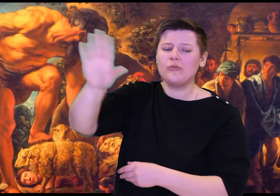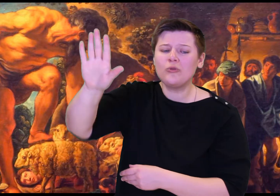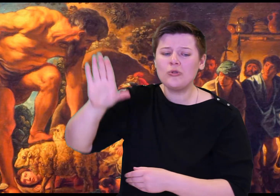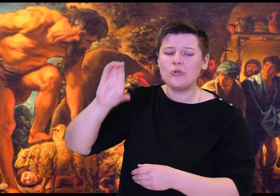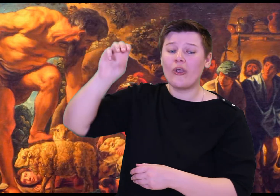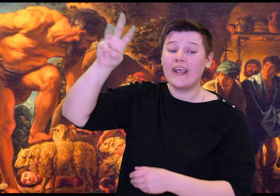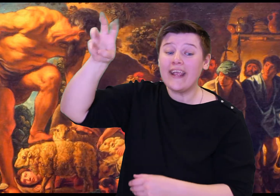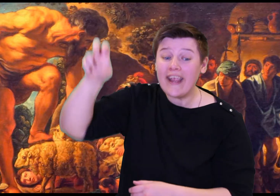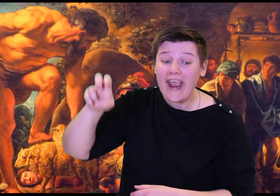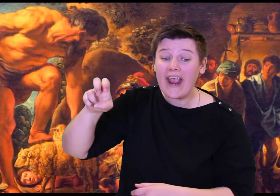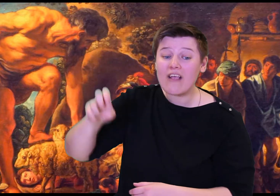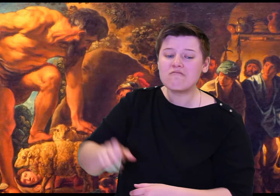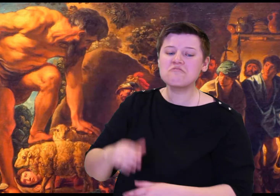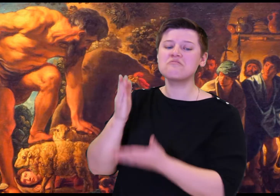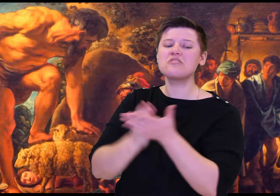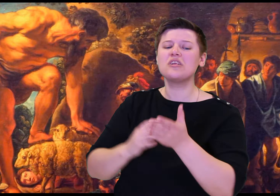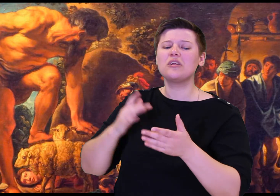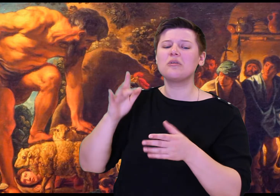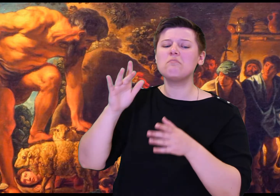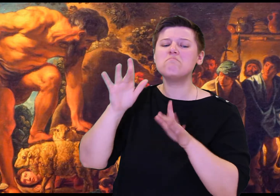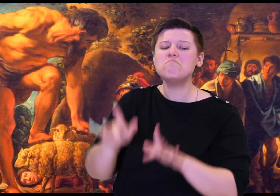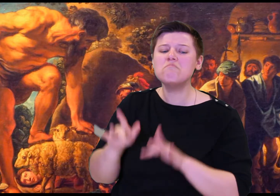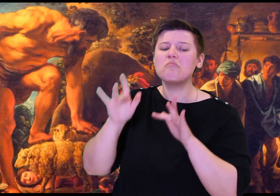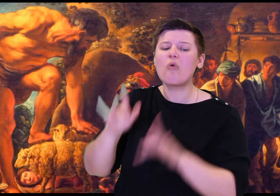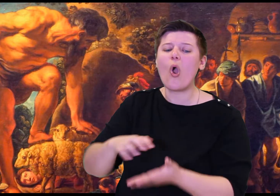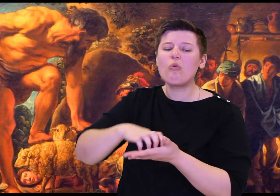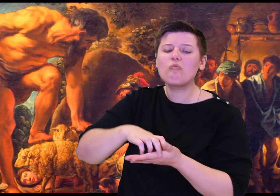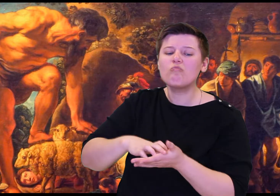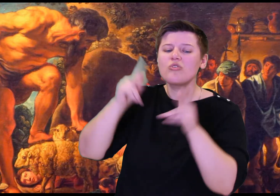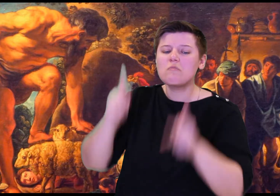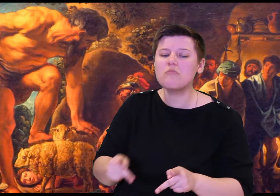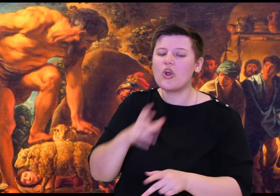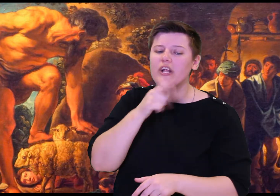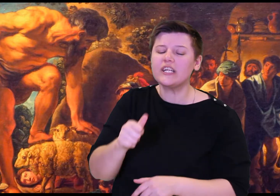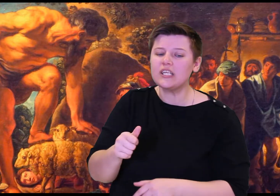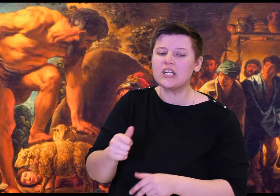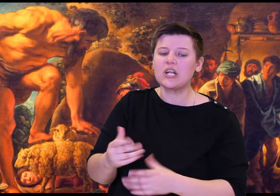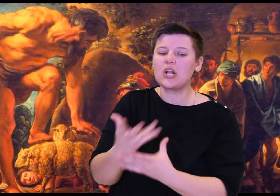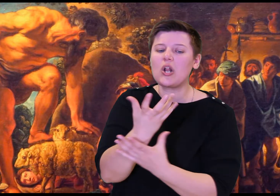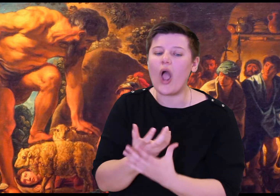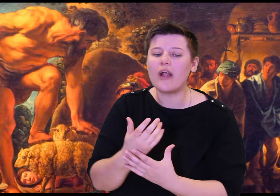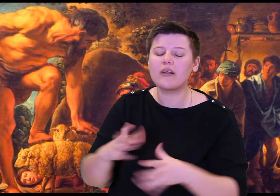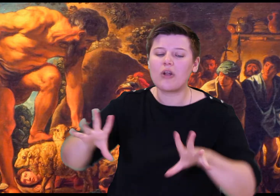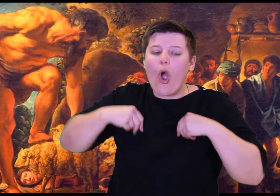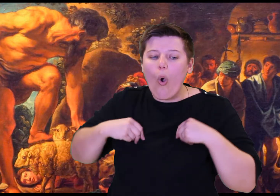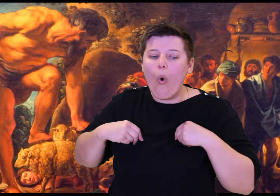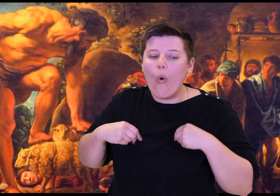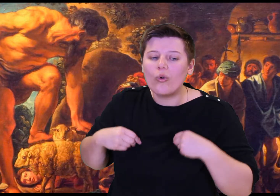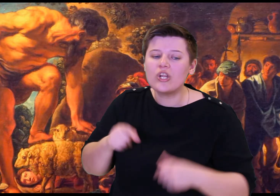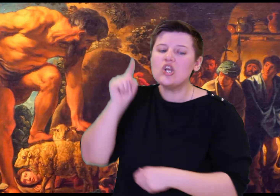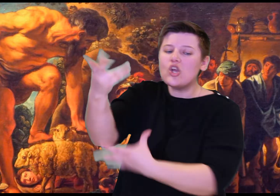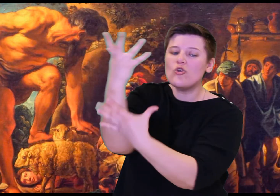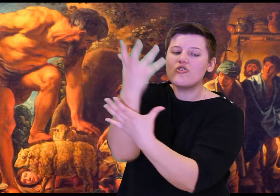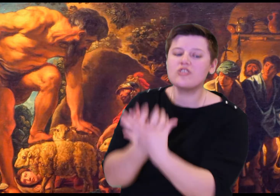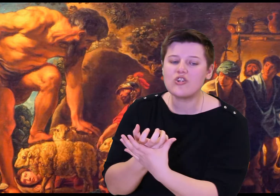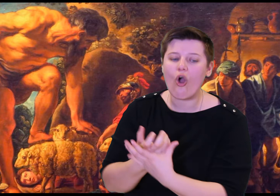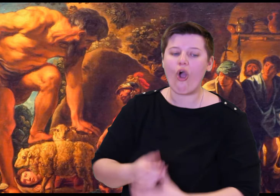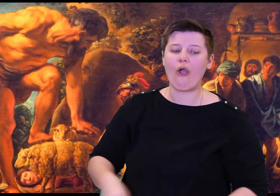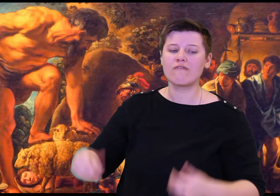Well, you had it coming! You had no shame at eating your own guests! So Zeus and